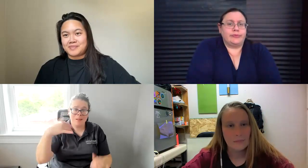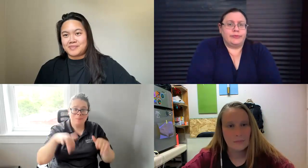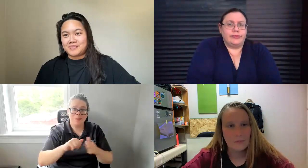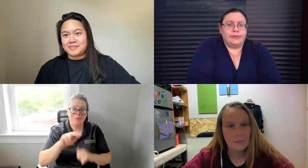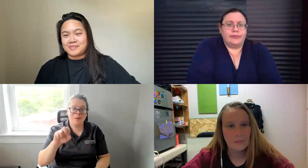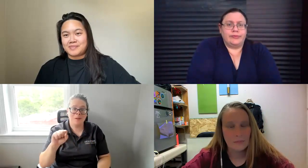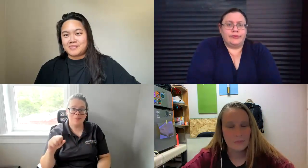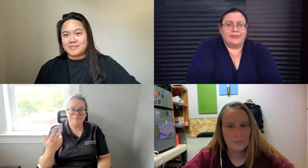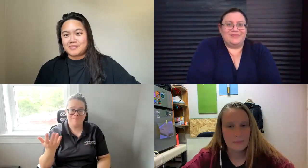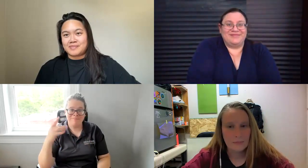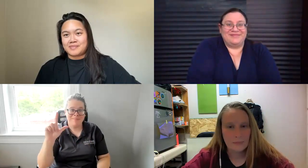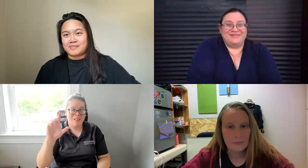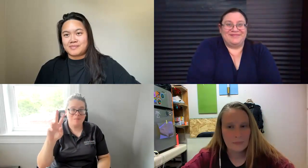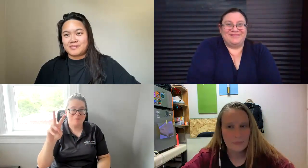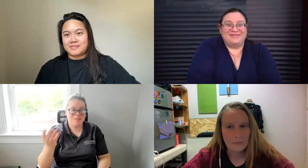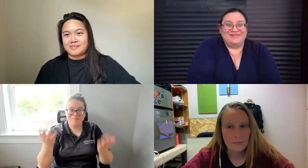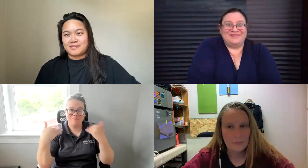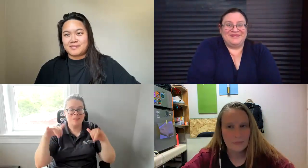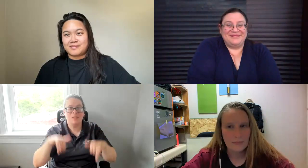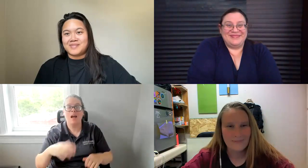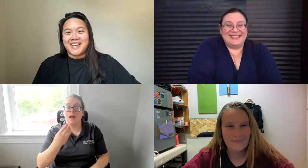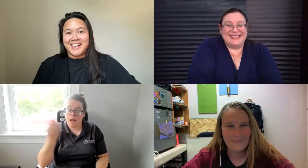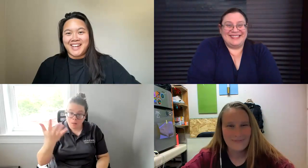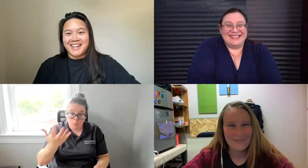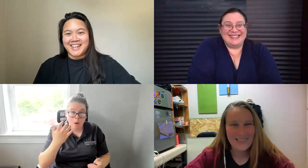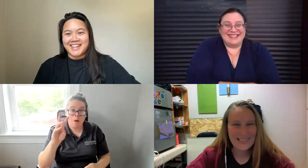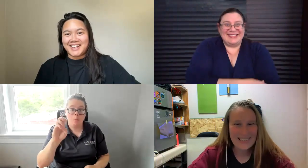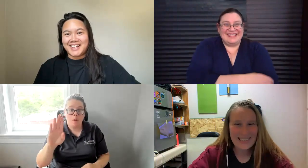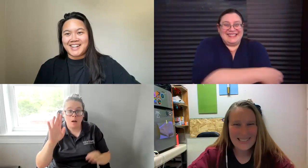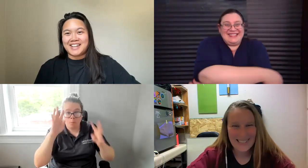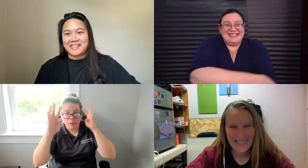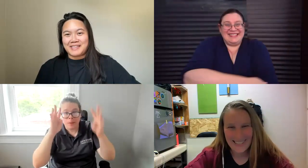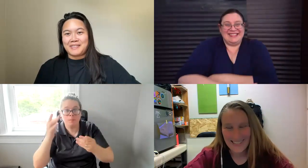Come stay with us at Lost River Vacations.